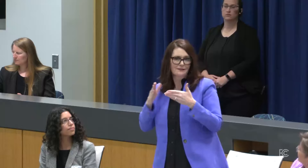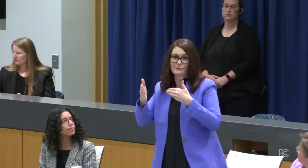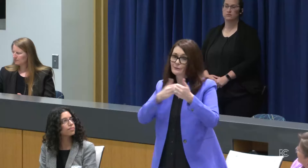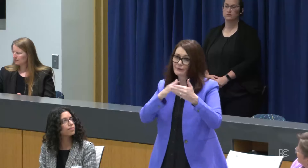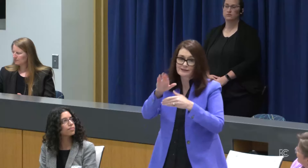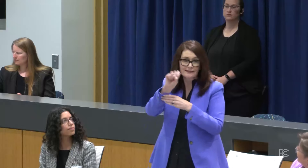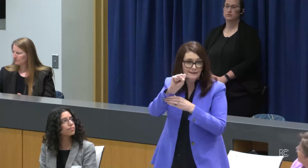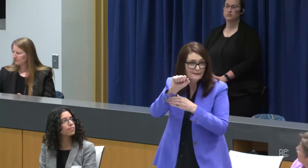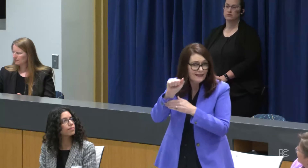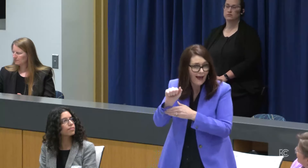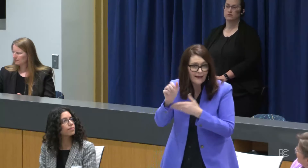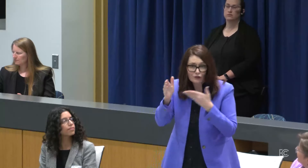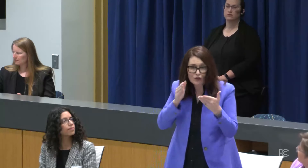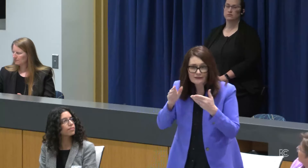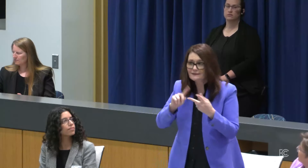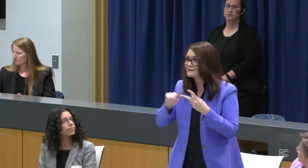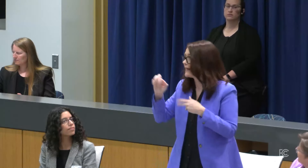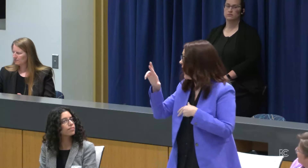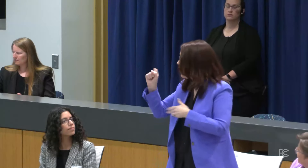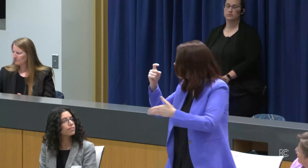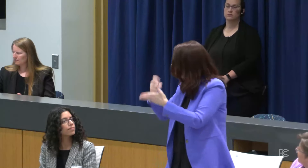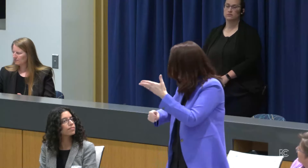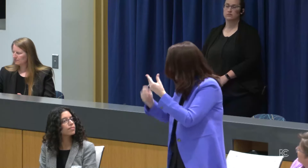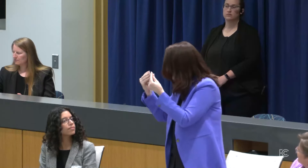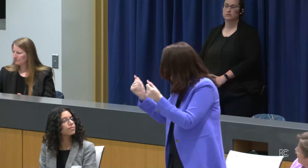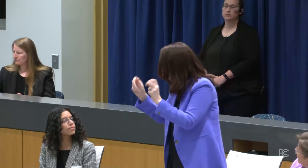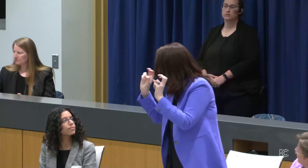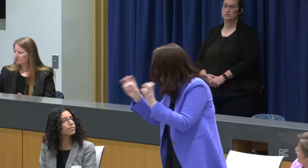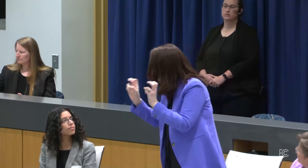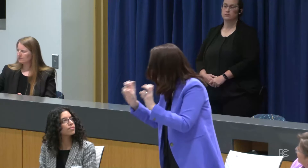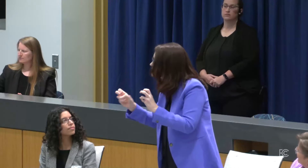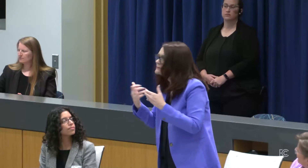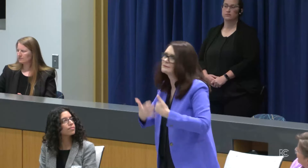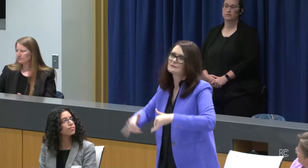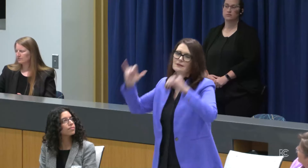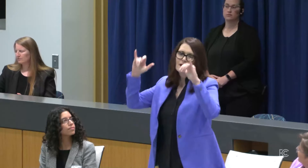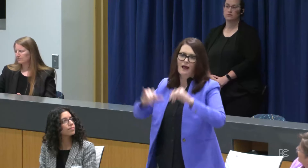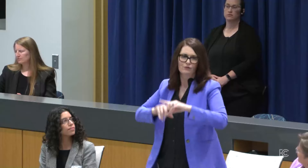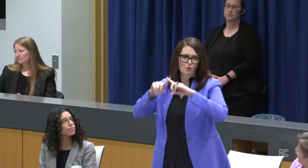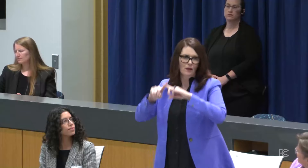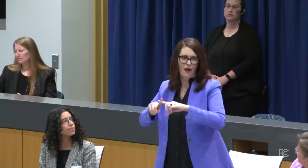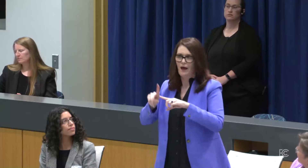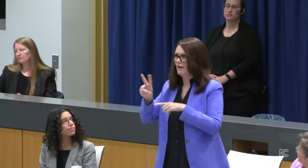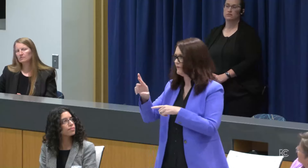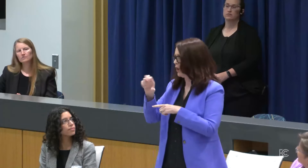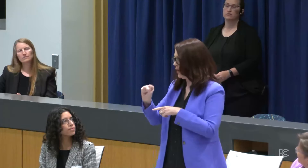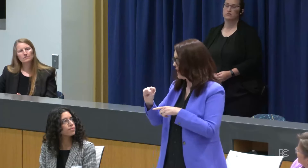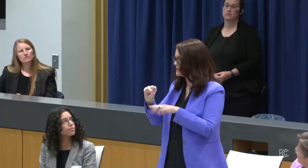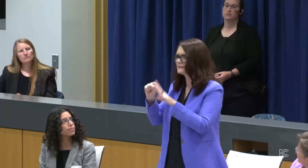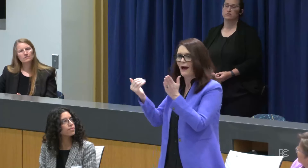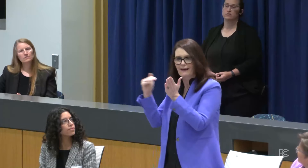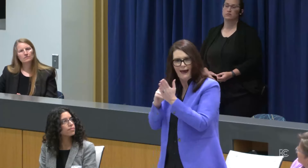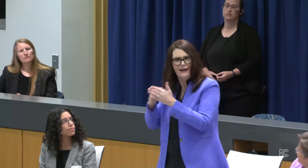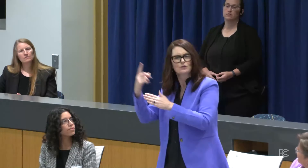IMPORTANT. AND THE FCC RECOGNIZES AND AGREES THAT A LOT OF FEDERAL AGENCIES STILL ARE USING